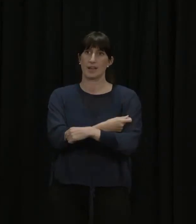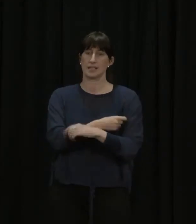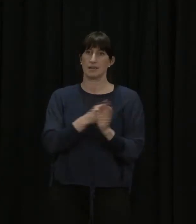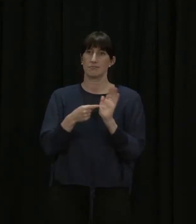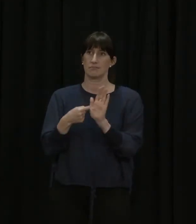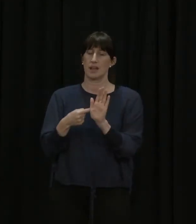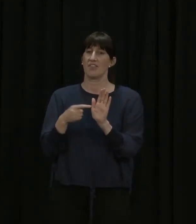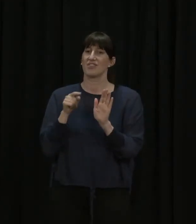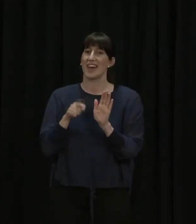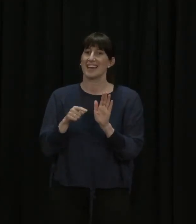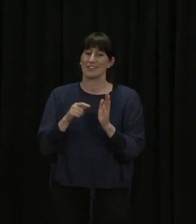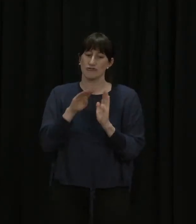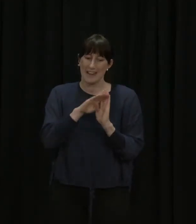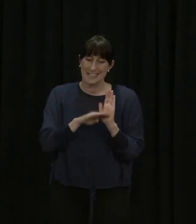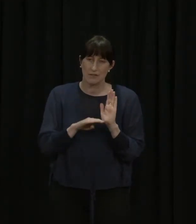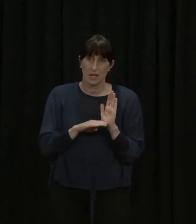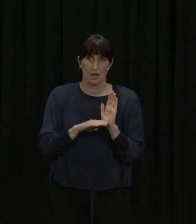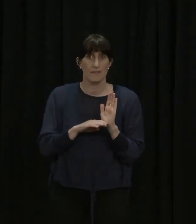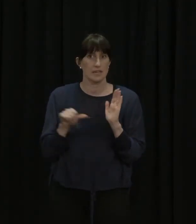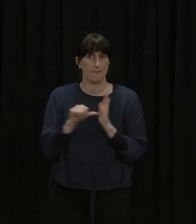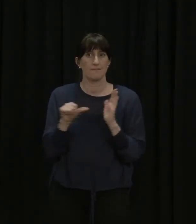leaders about the sorts of very high thresholds that will exist